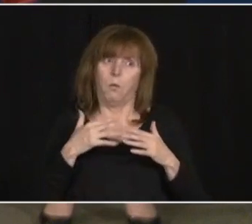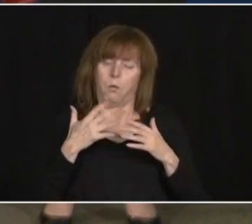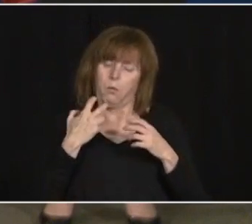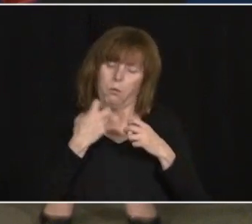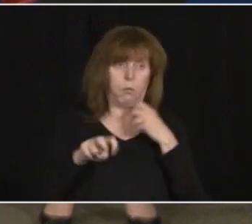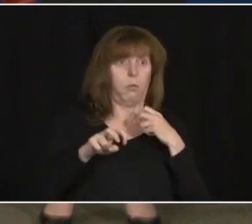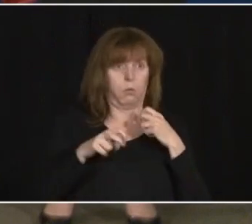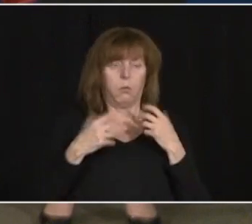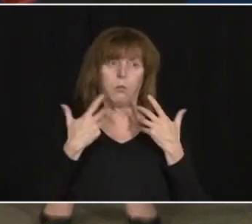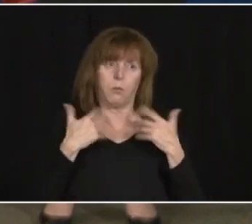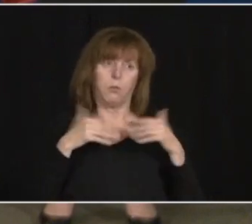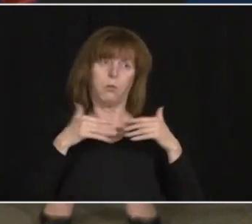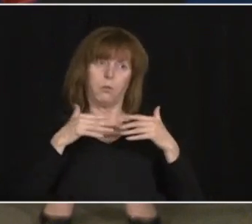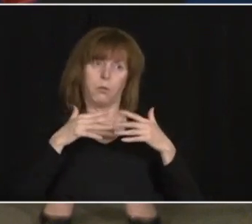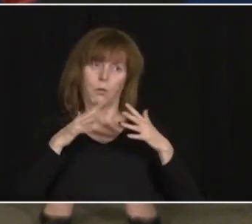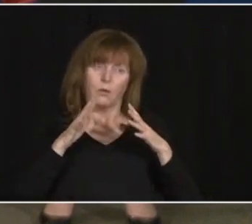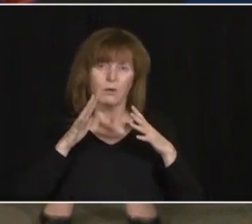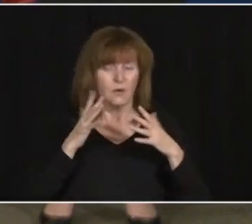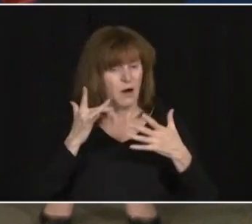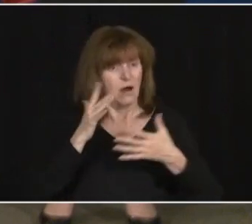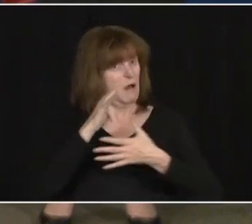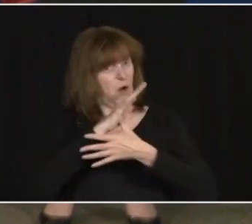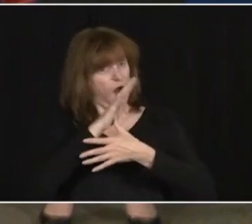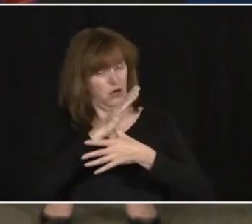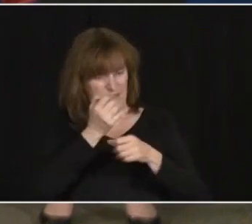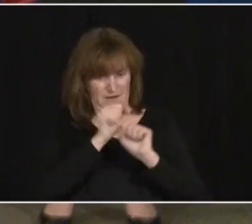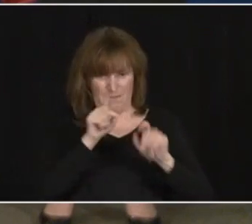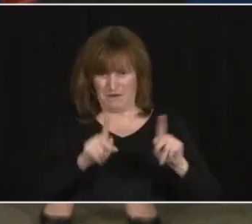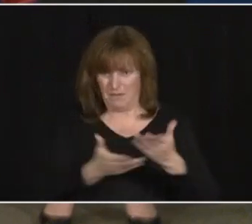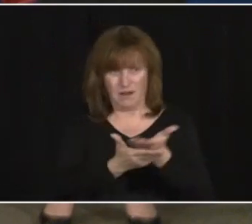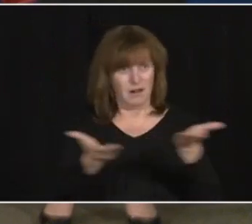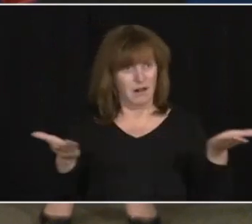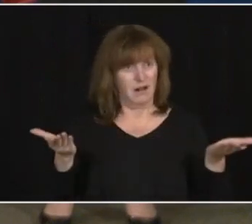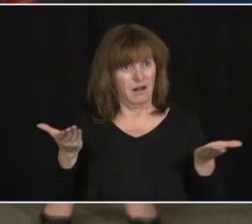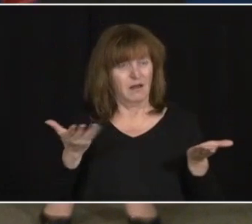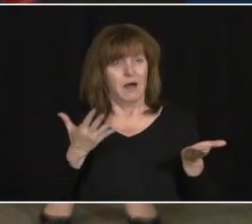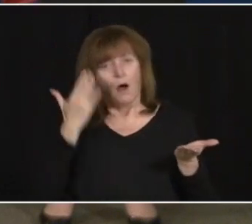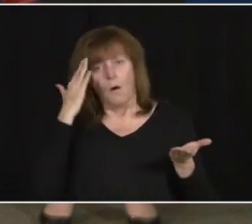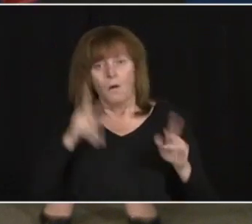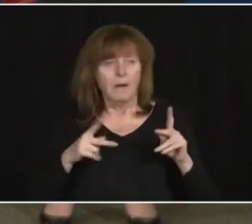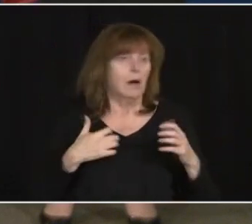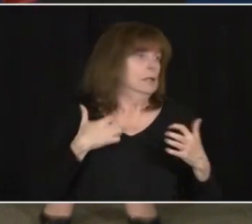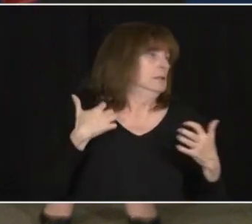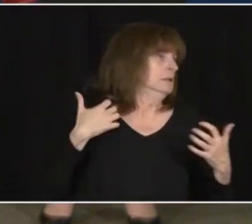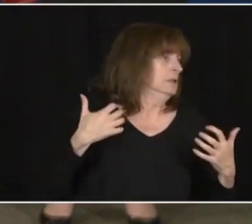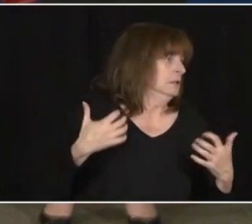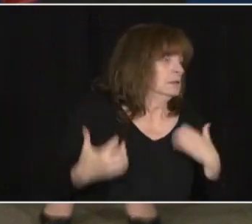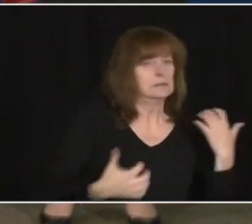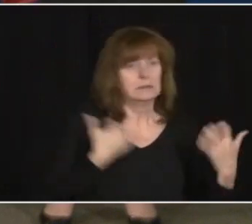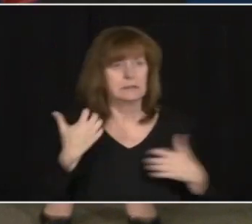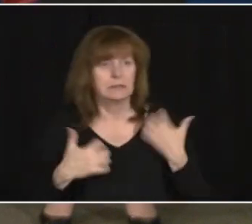anxious and rambunctious but overweighting a few more weeks? I would rather wait